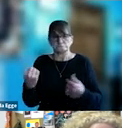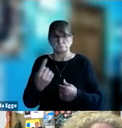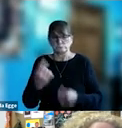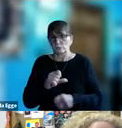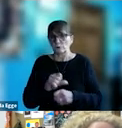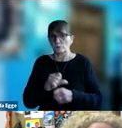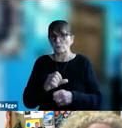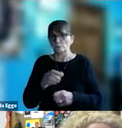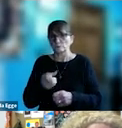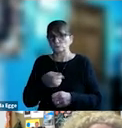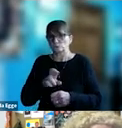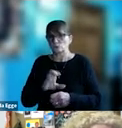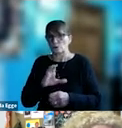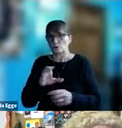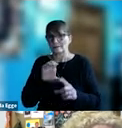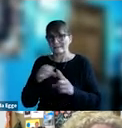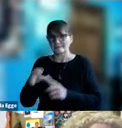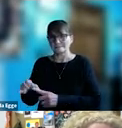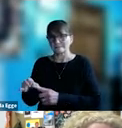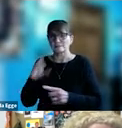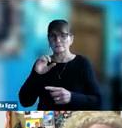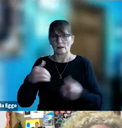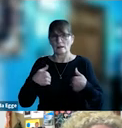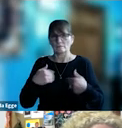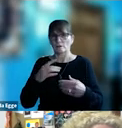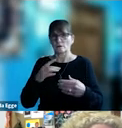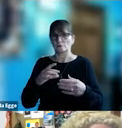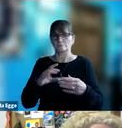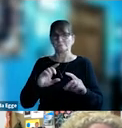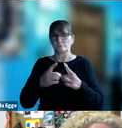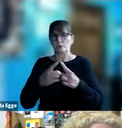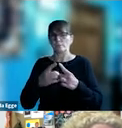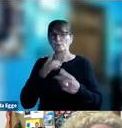and I know, so I have my own SOAR department, this is a little bit easier within that than I think it is